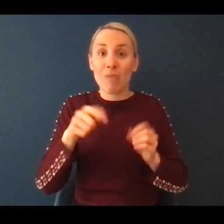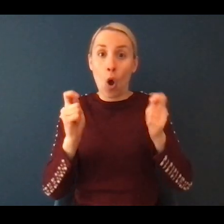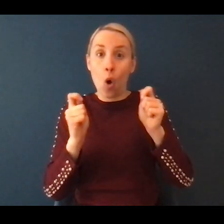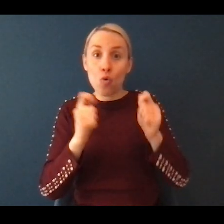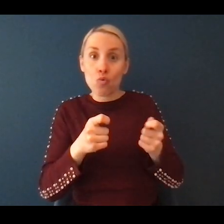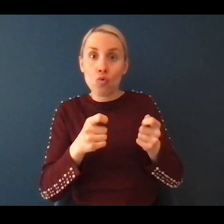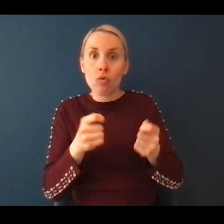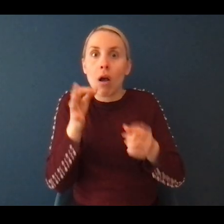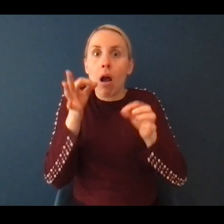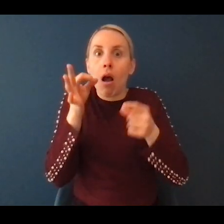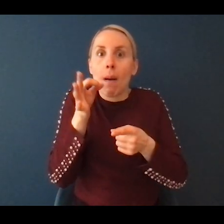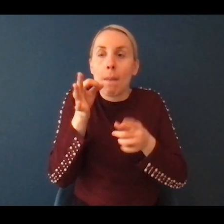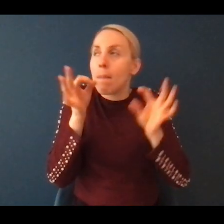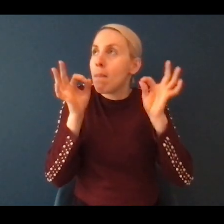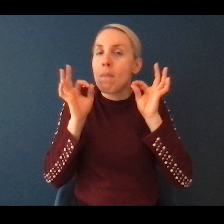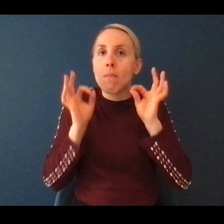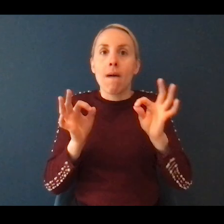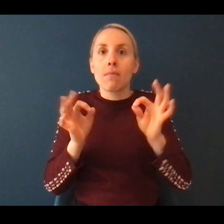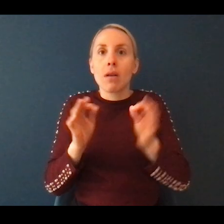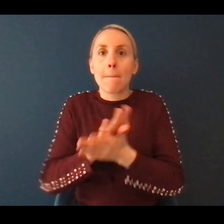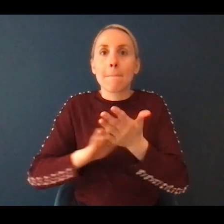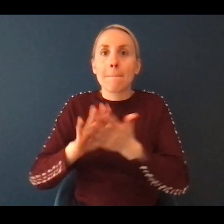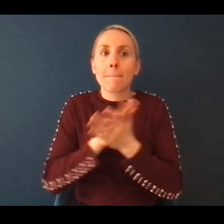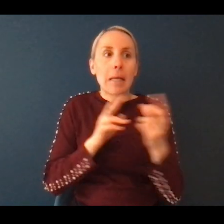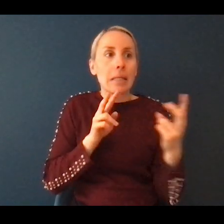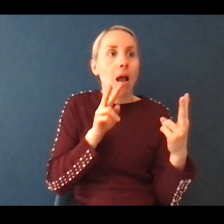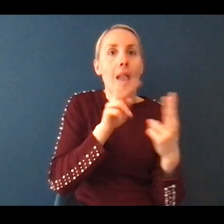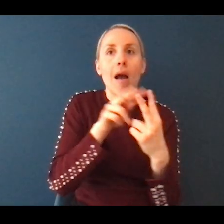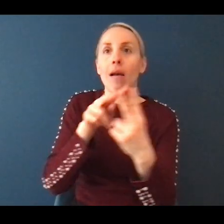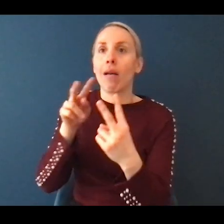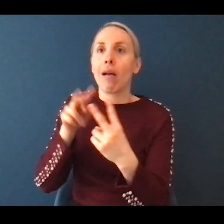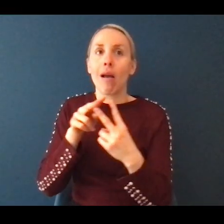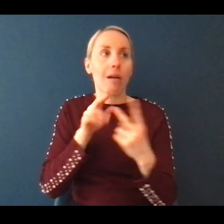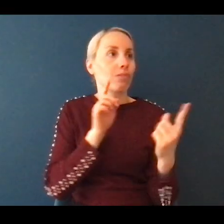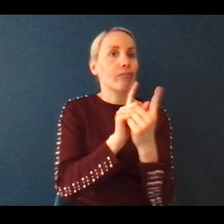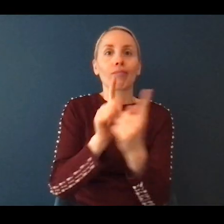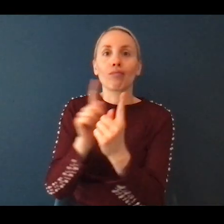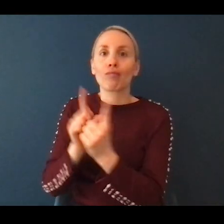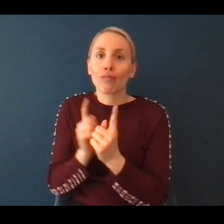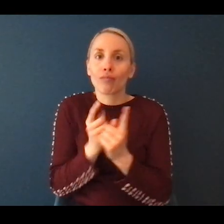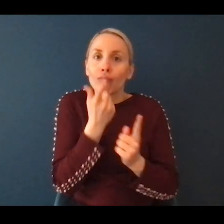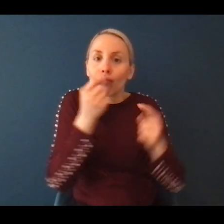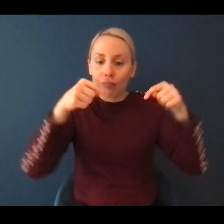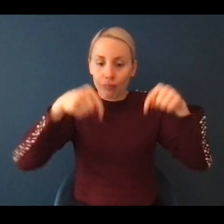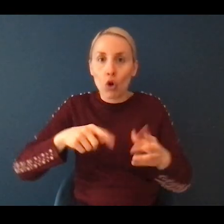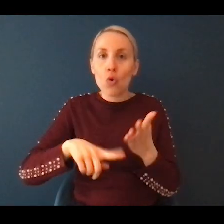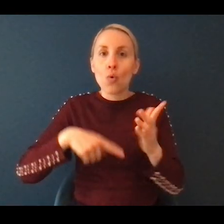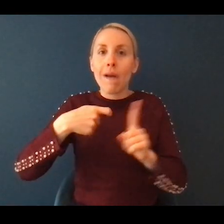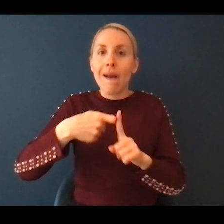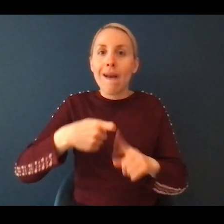start creating some connections in the UK but really to have a group that I knew would